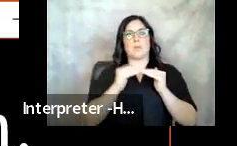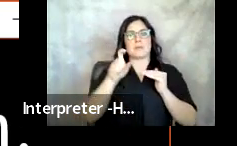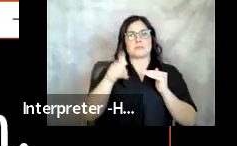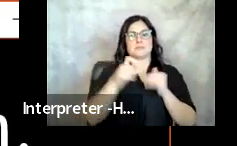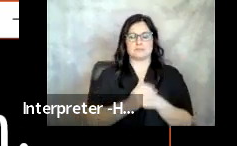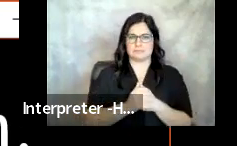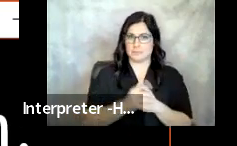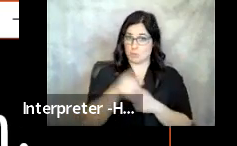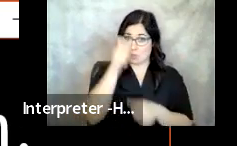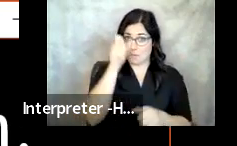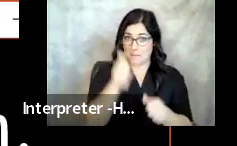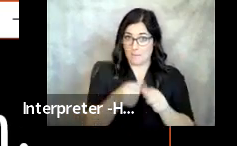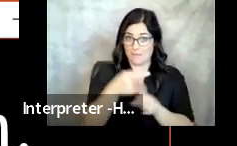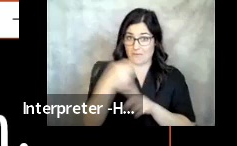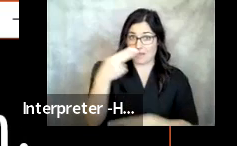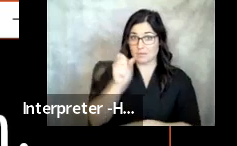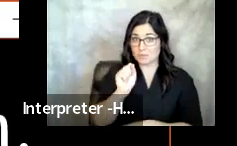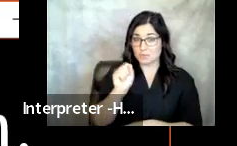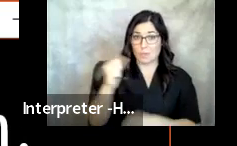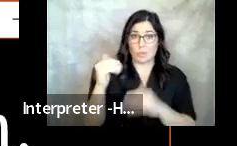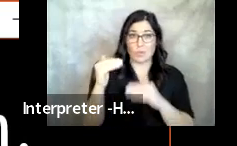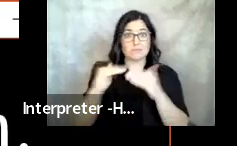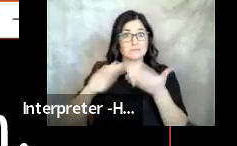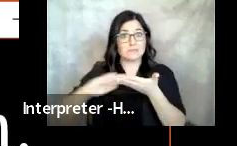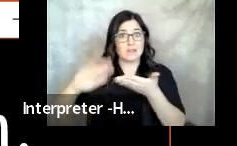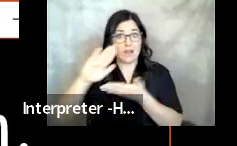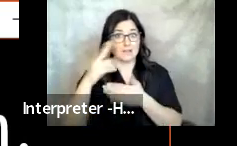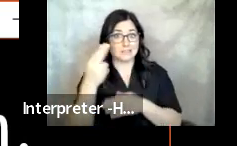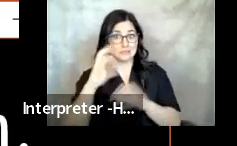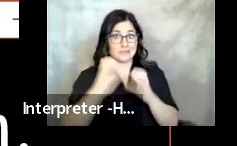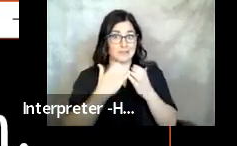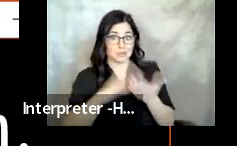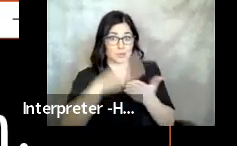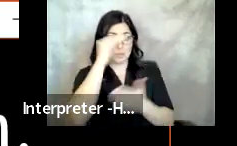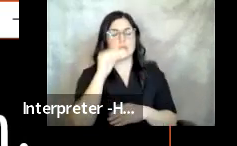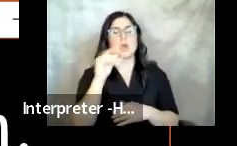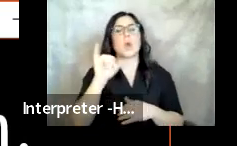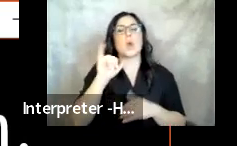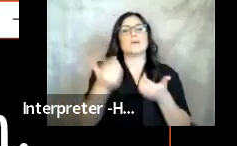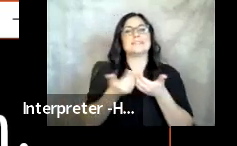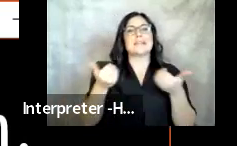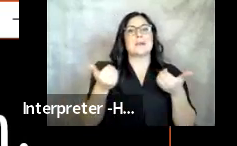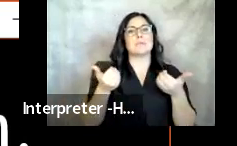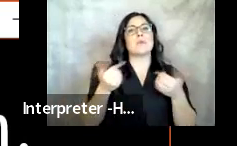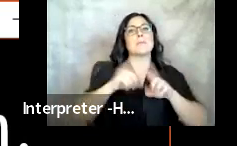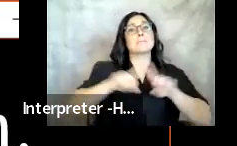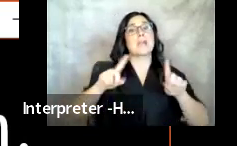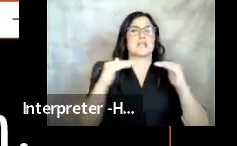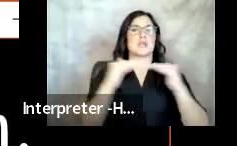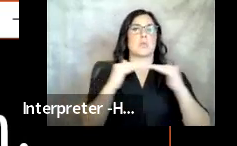From from high school or college. A history class separate but equal, this is Plessy versus Ferguson. Well.